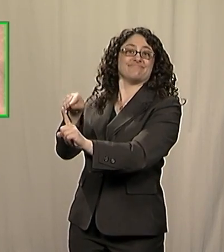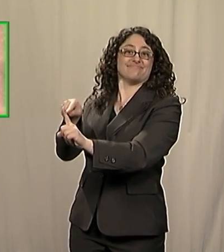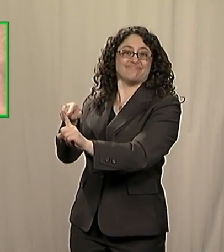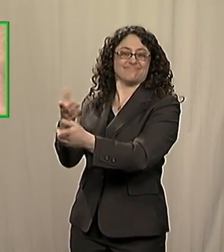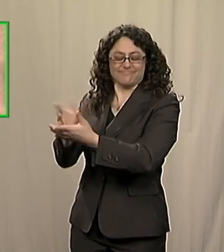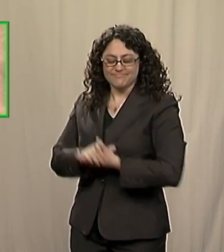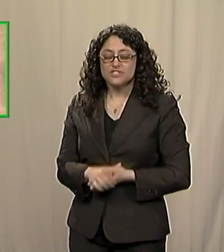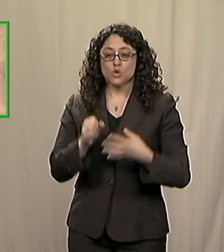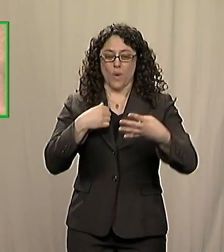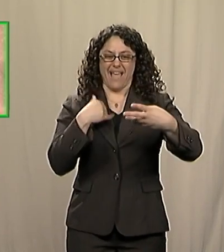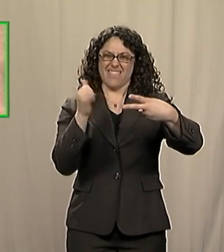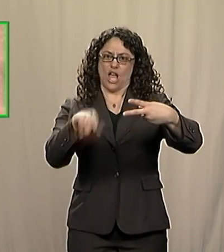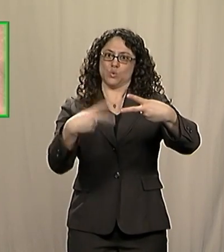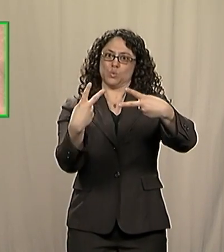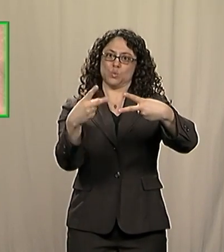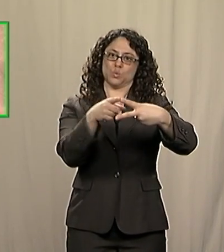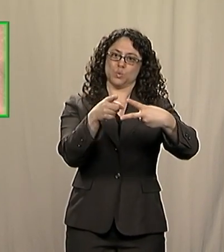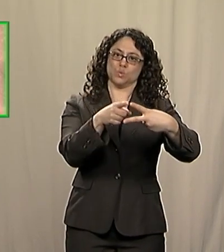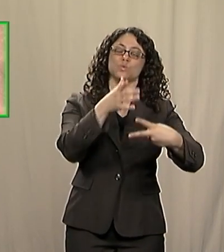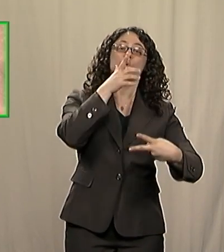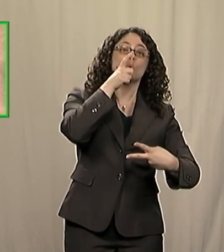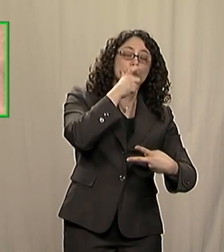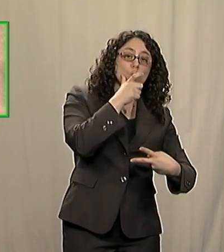Let's move on.